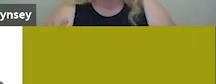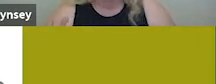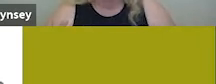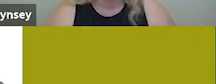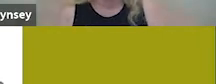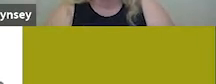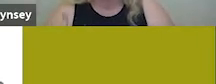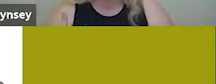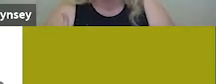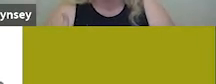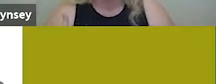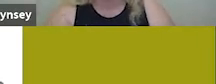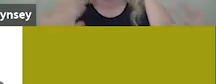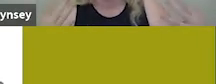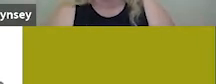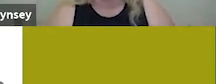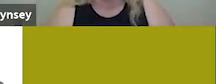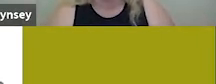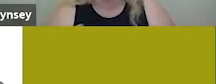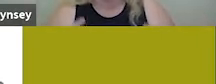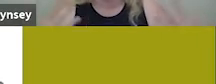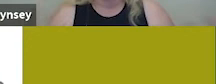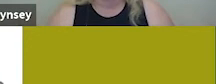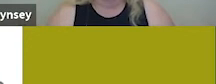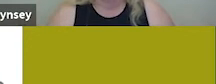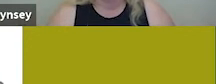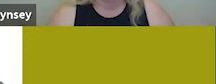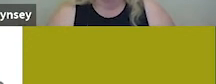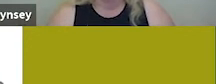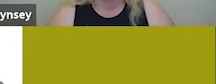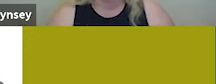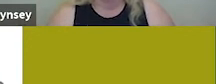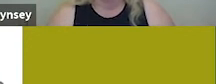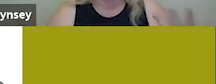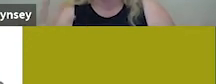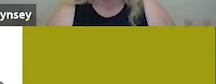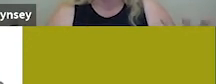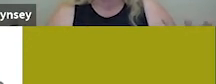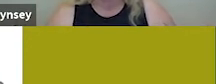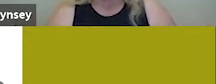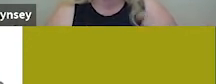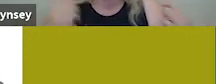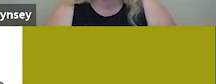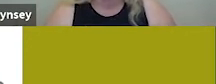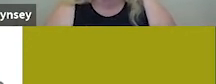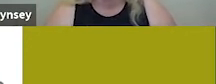examples from years past, what's the learning we are expecting to be shown to us, how they